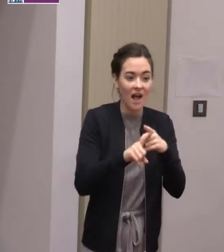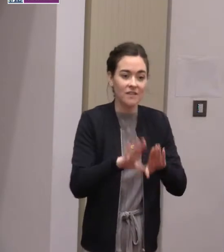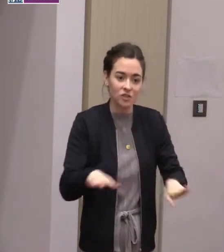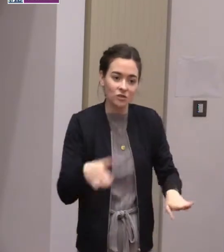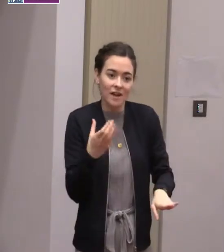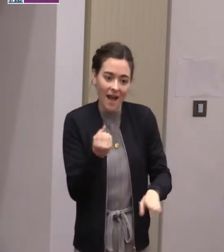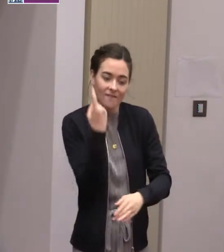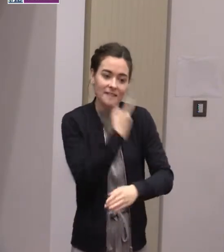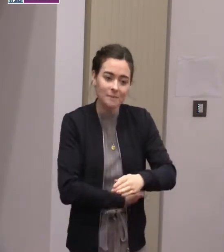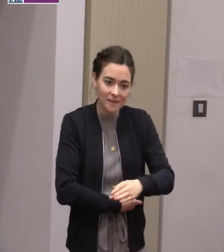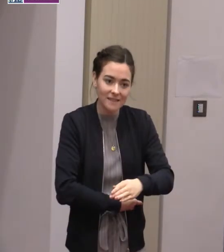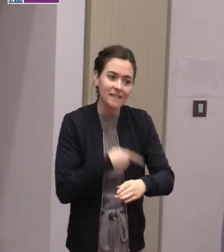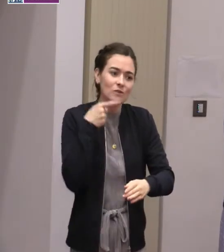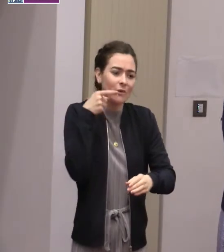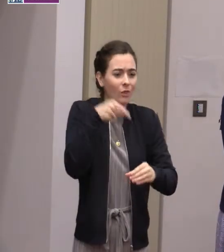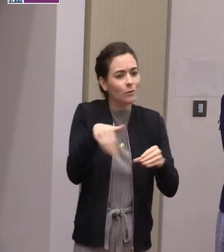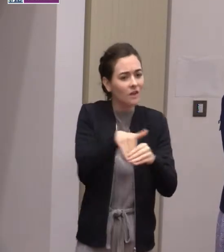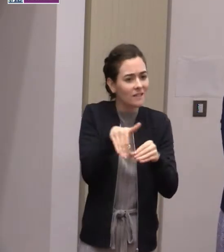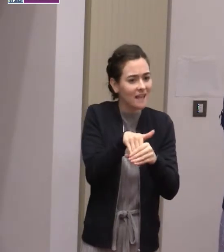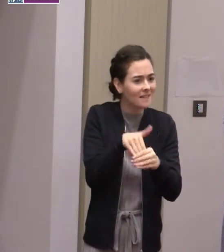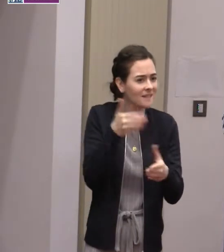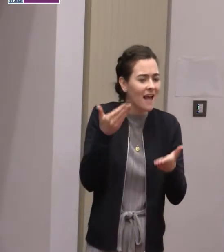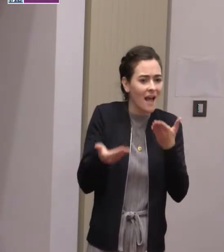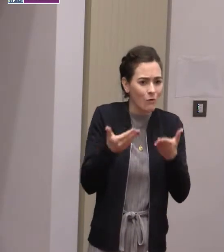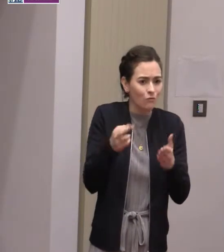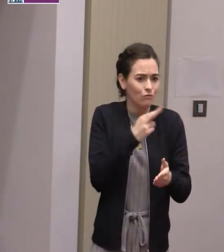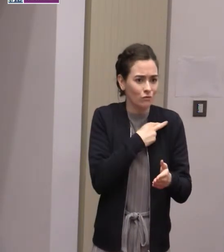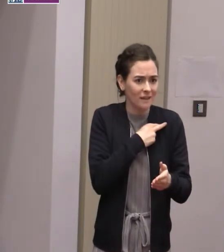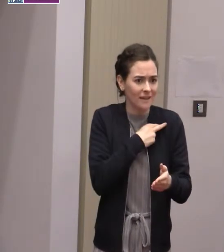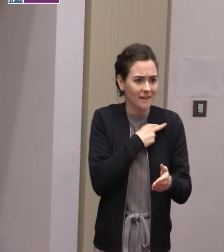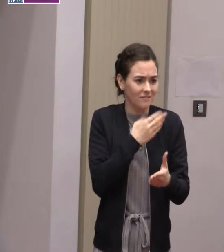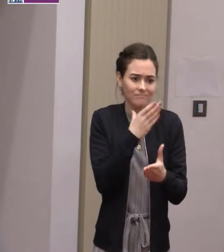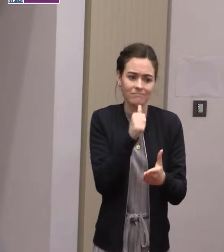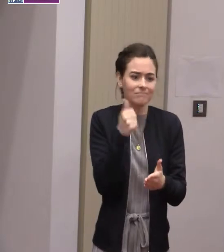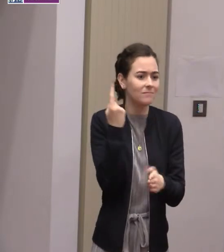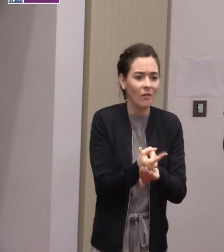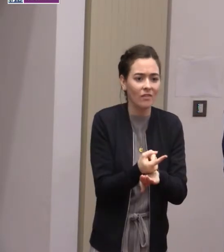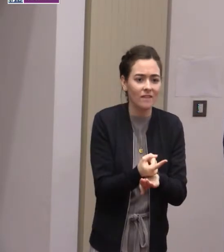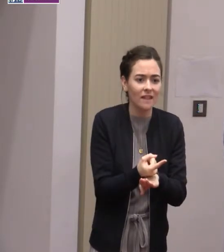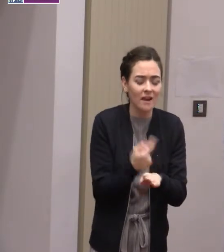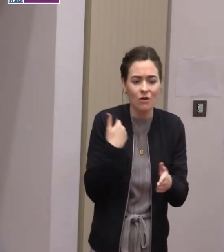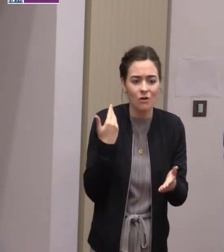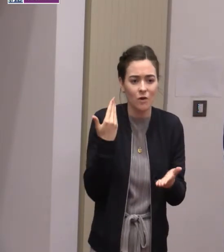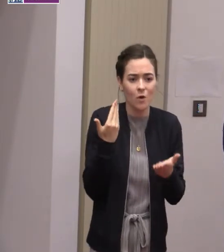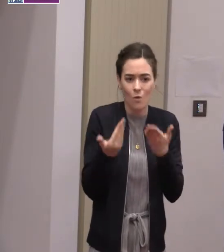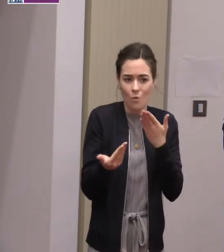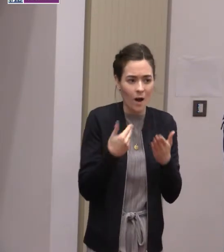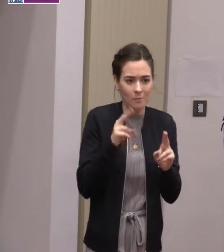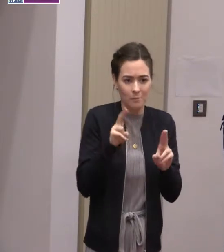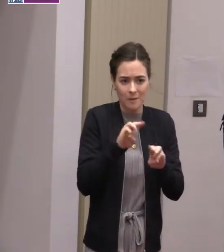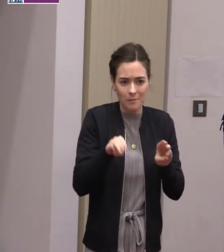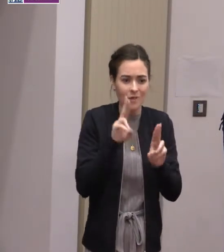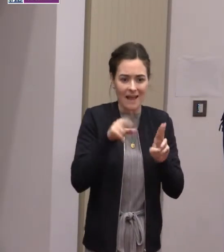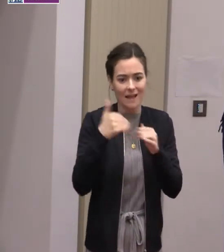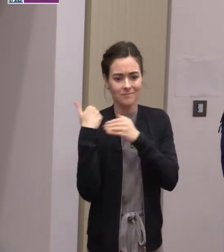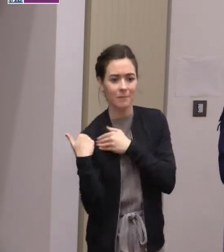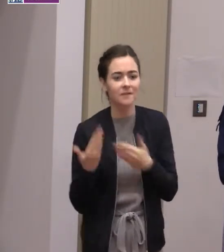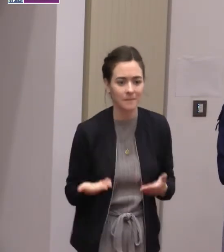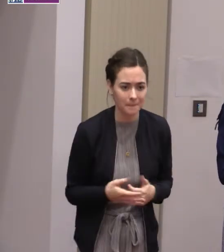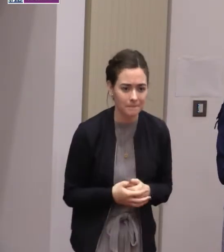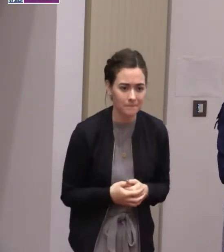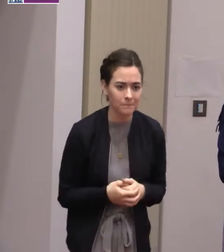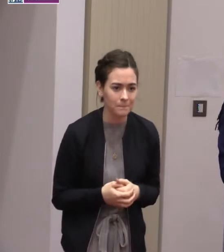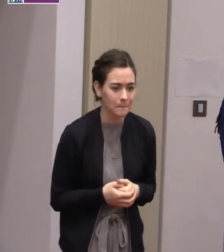So in that context, there is an absence in terms of what people can rely on.